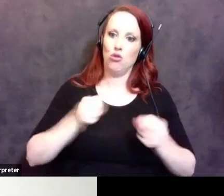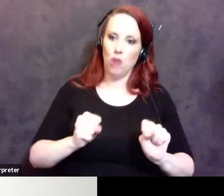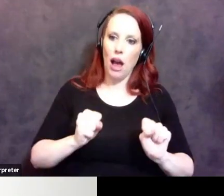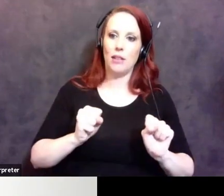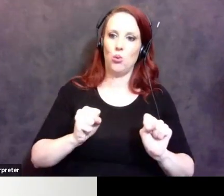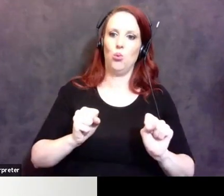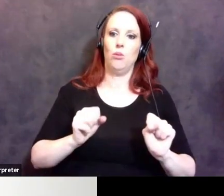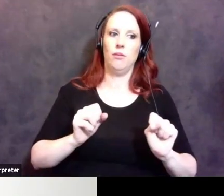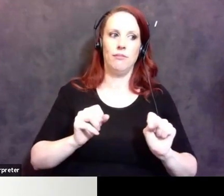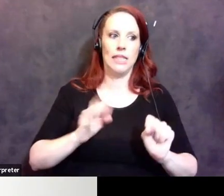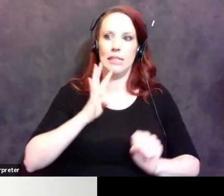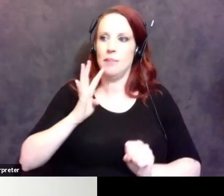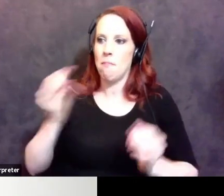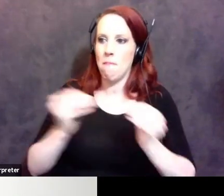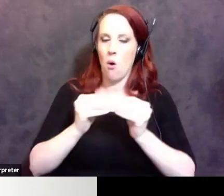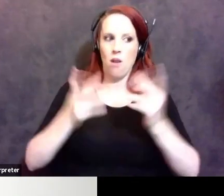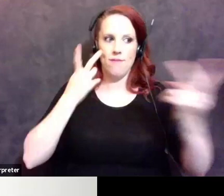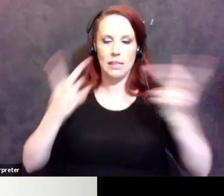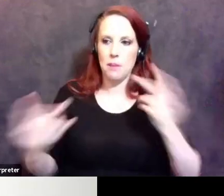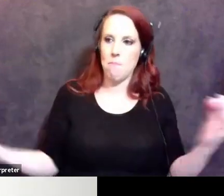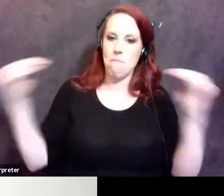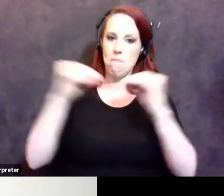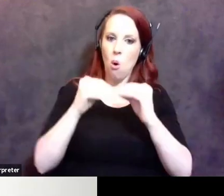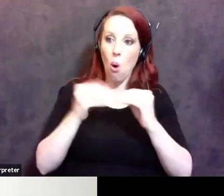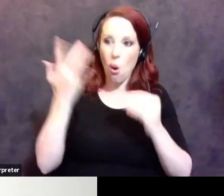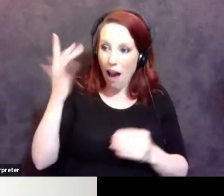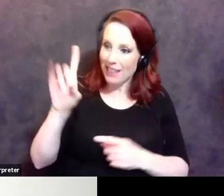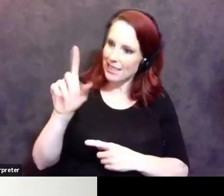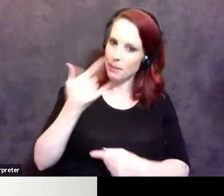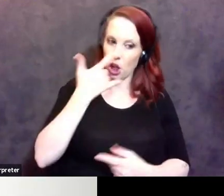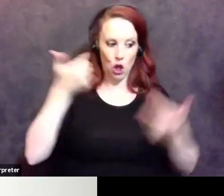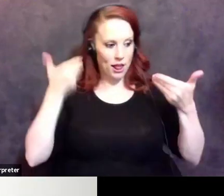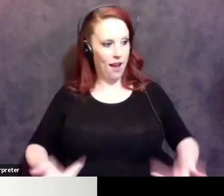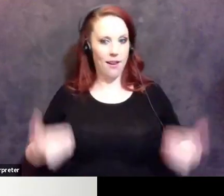am is because this disability looks like me too. It looks like a young Asian woman who